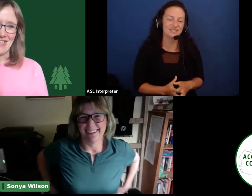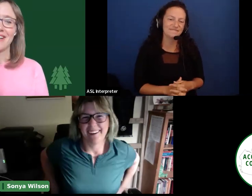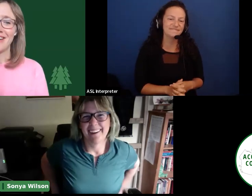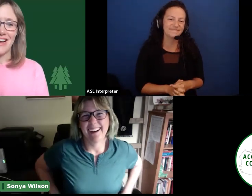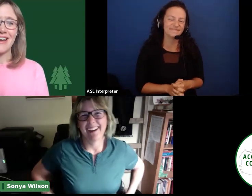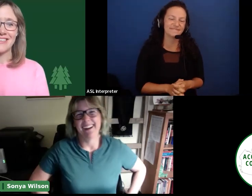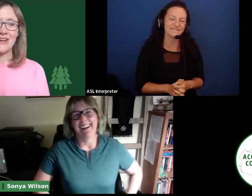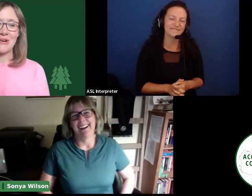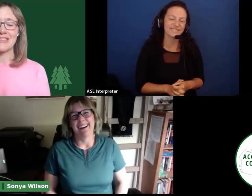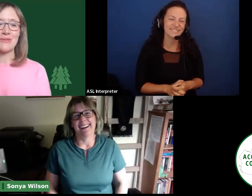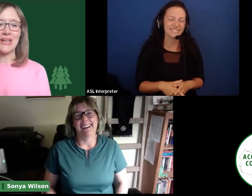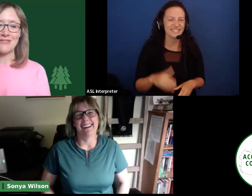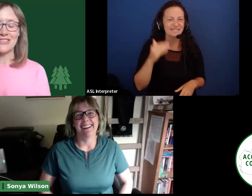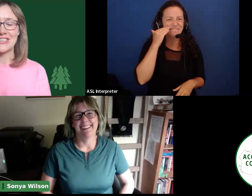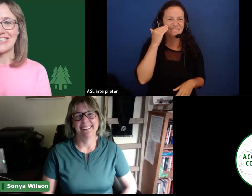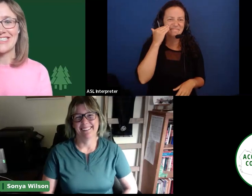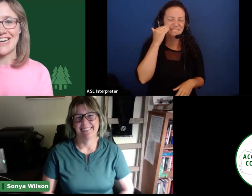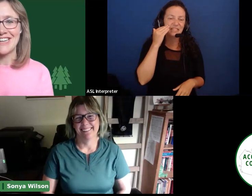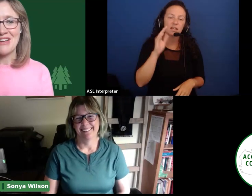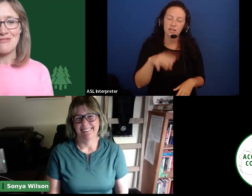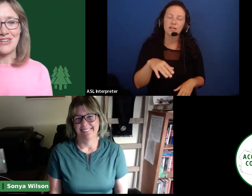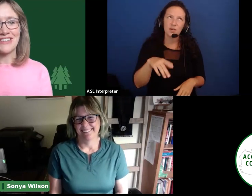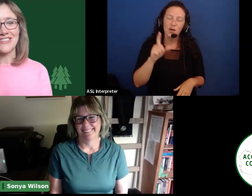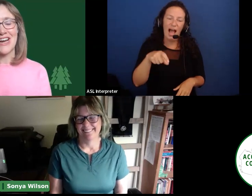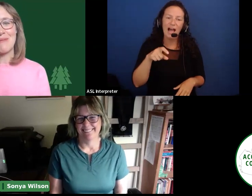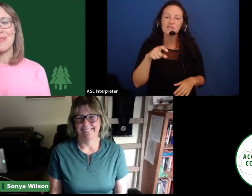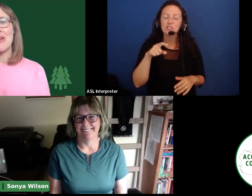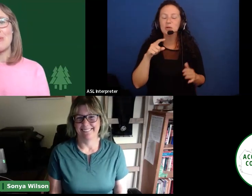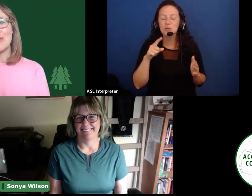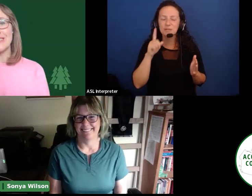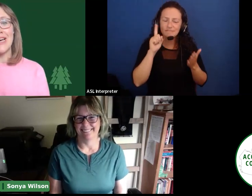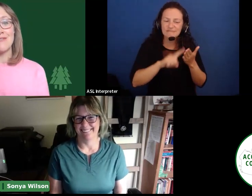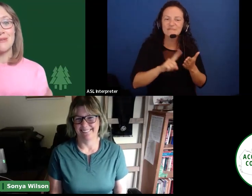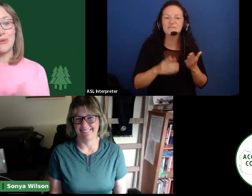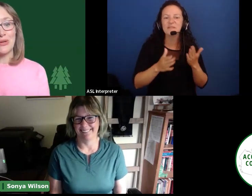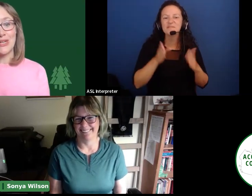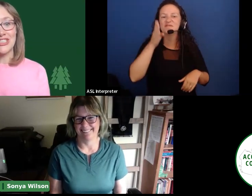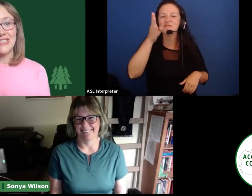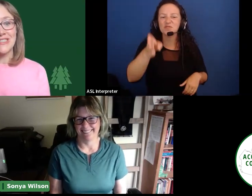I know, I think we'll have to look into that for another time. We did have some more questions